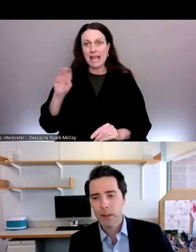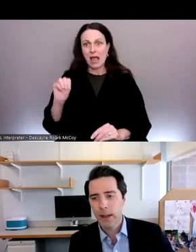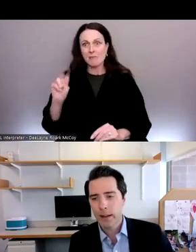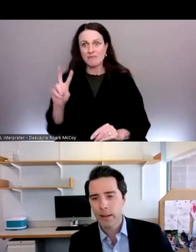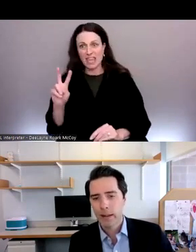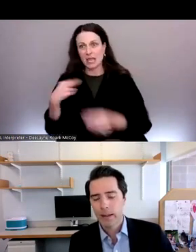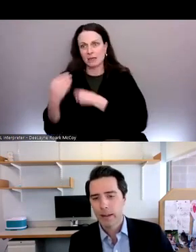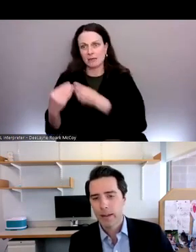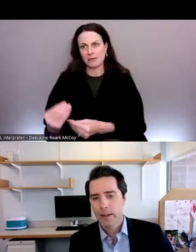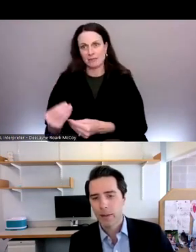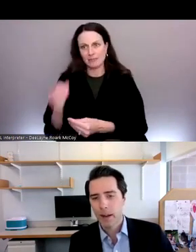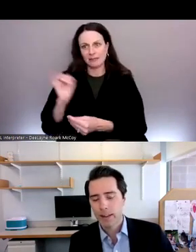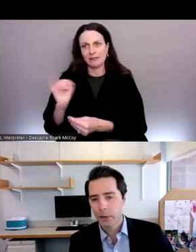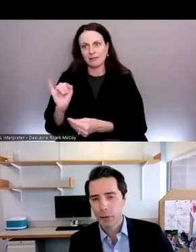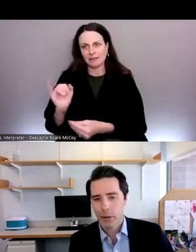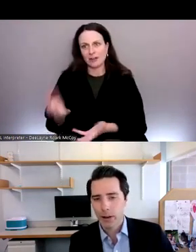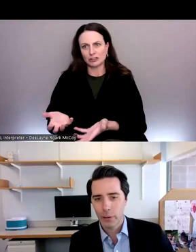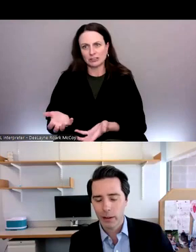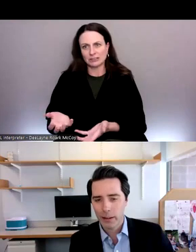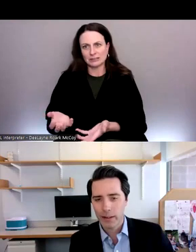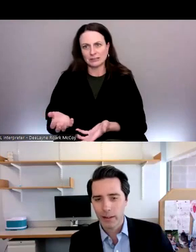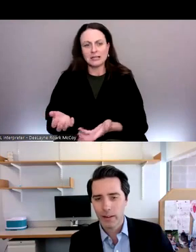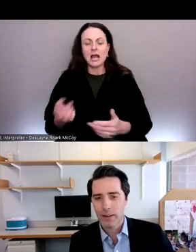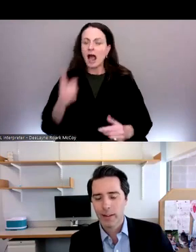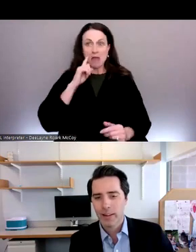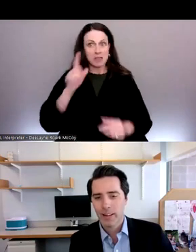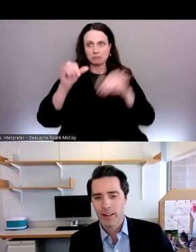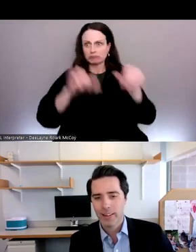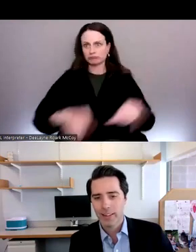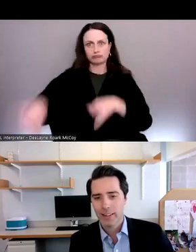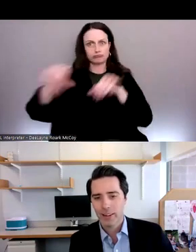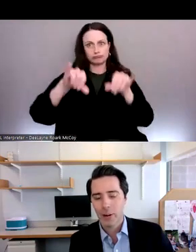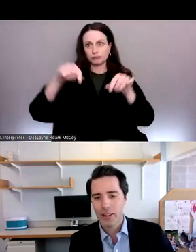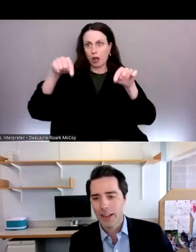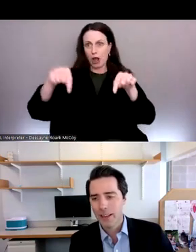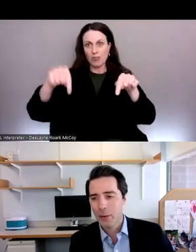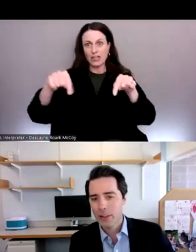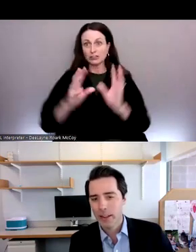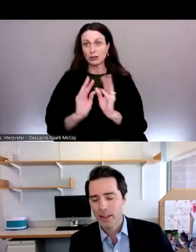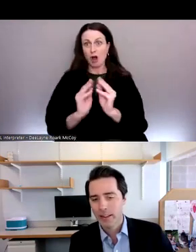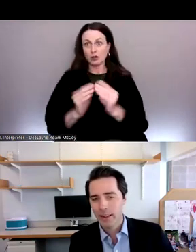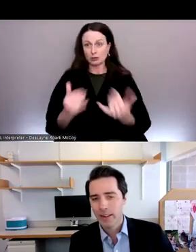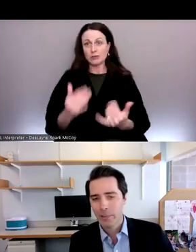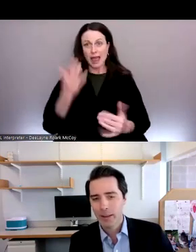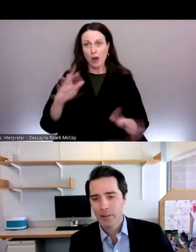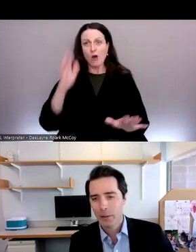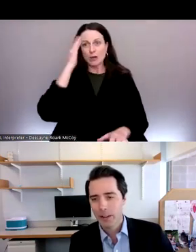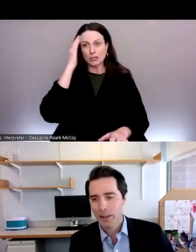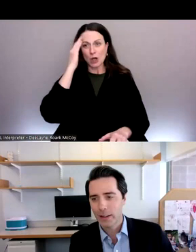and I think you everyone on this uh call